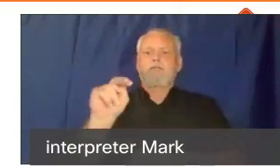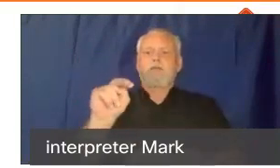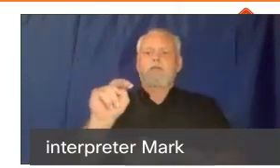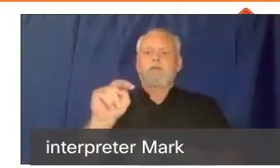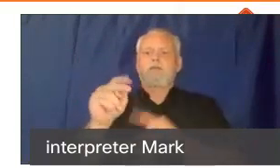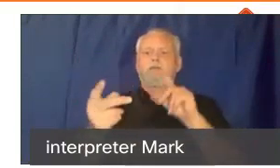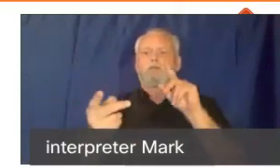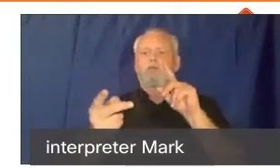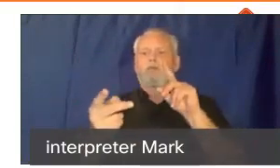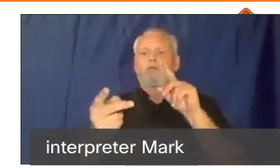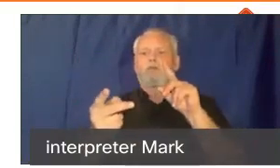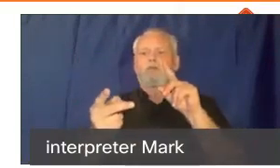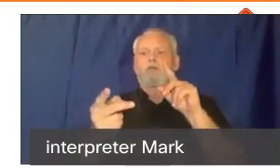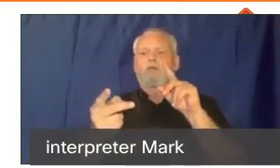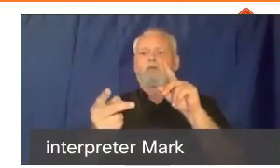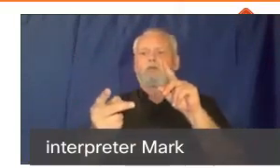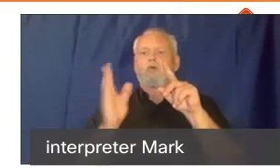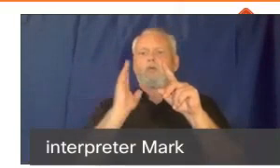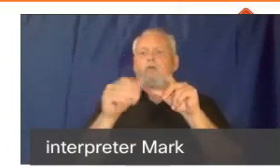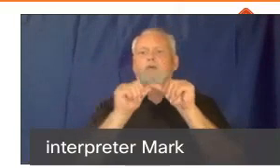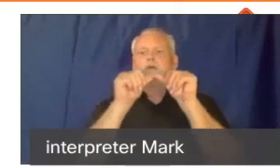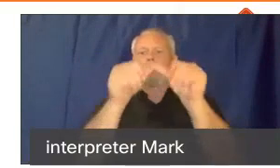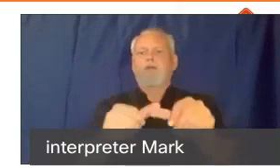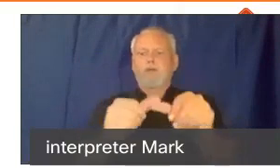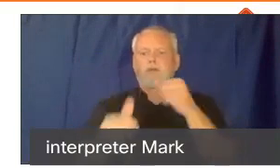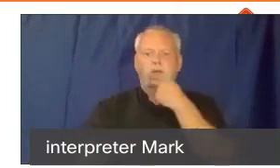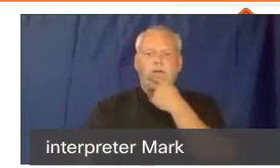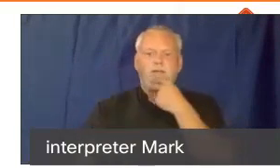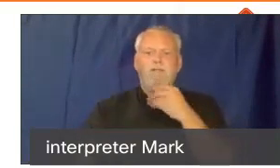And asked me for that, and will continue on our principles that Sandy spring.